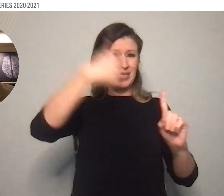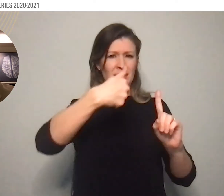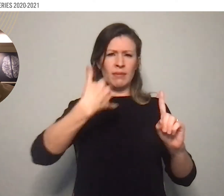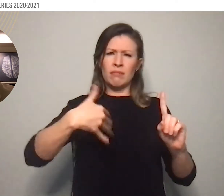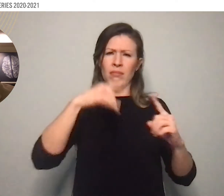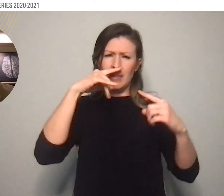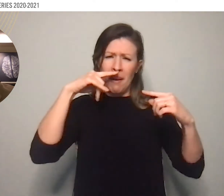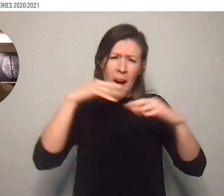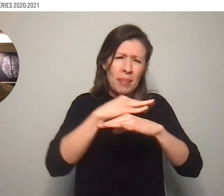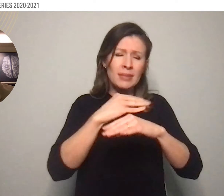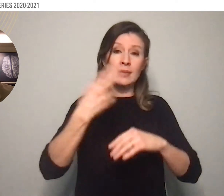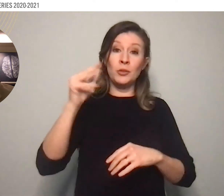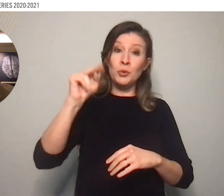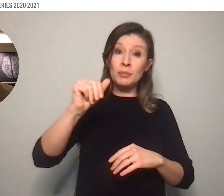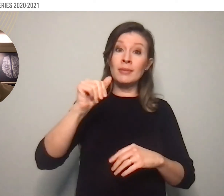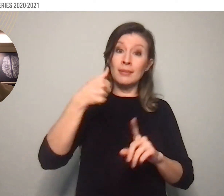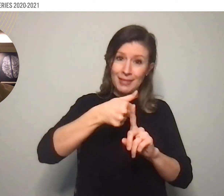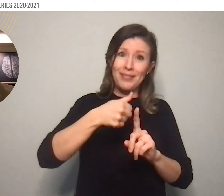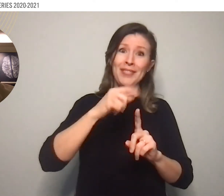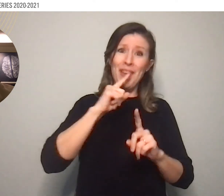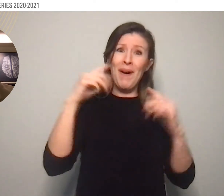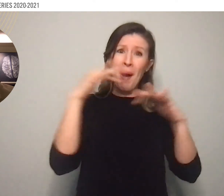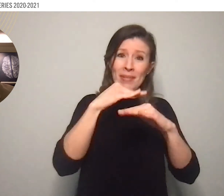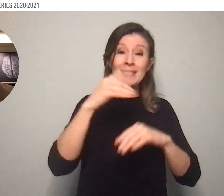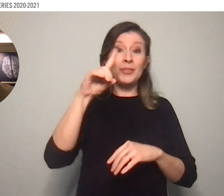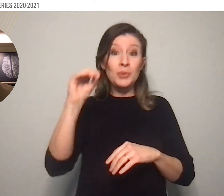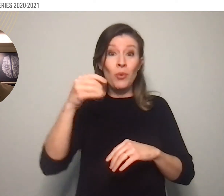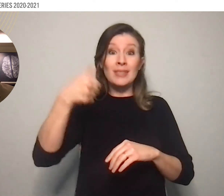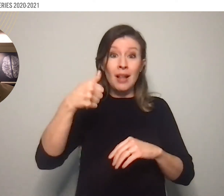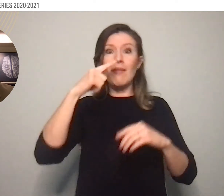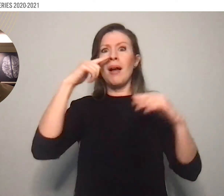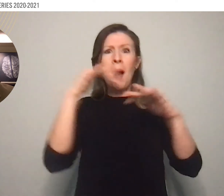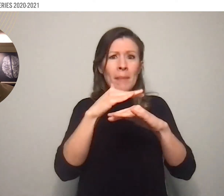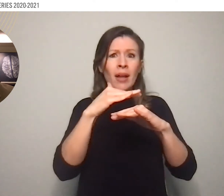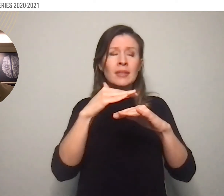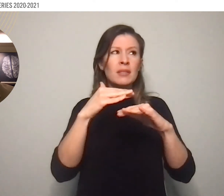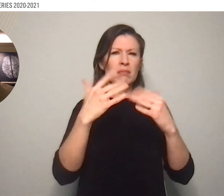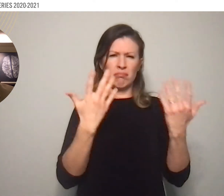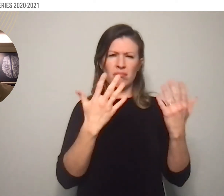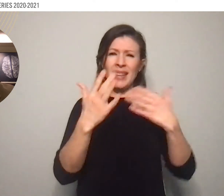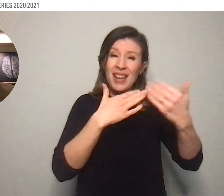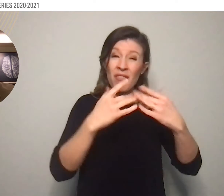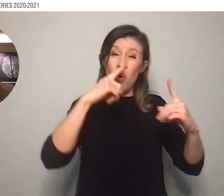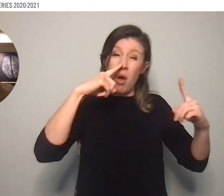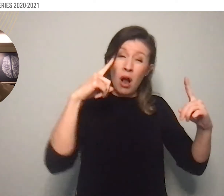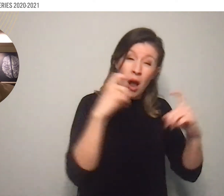humans are complex, disorders are complex, yet we often try to explain the brain in its associated